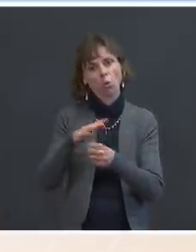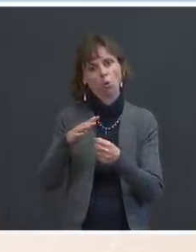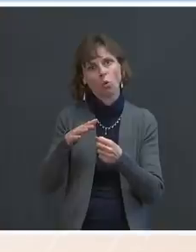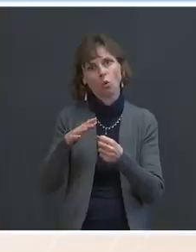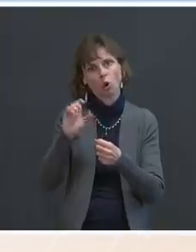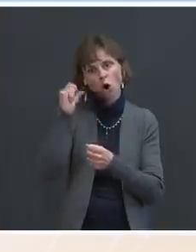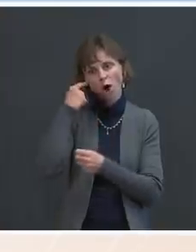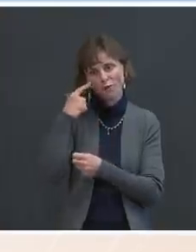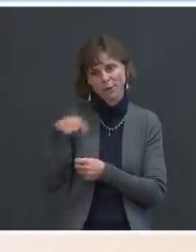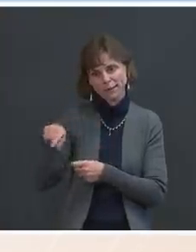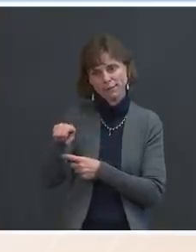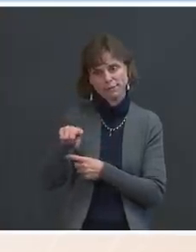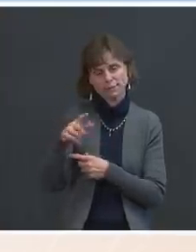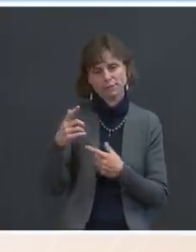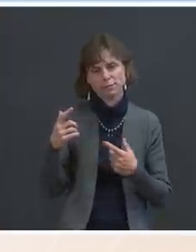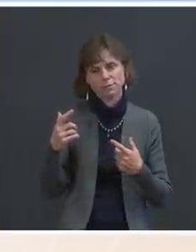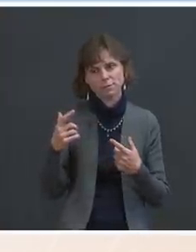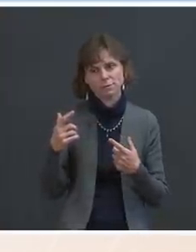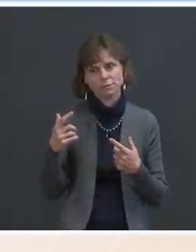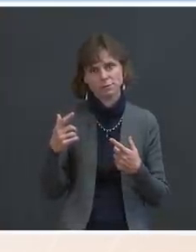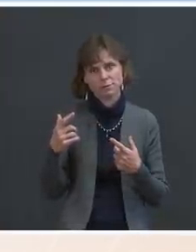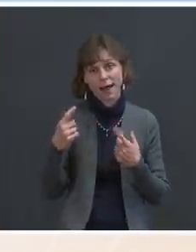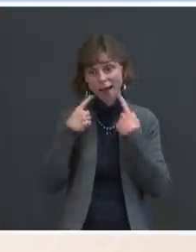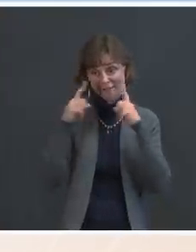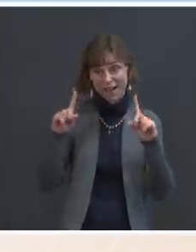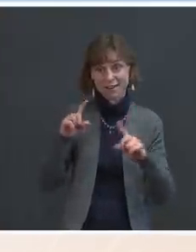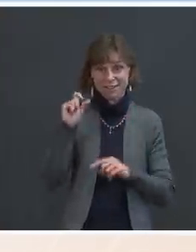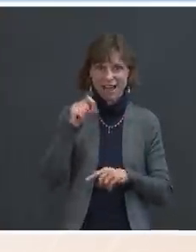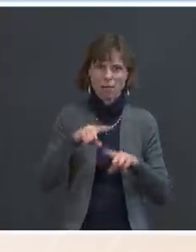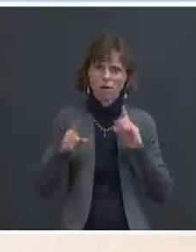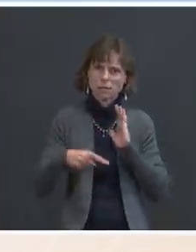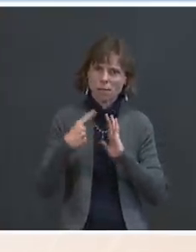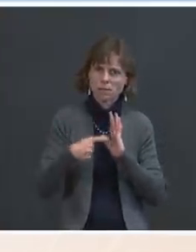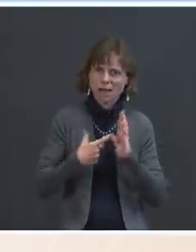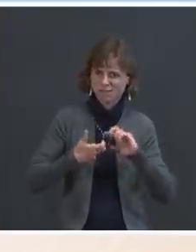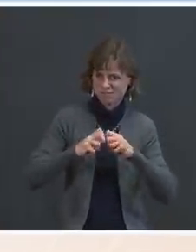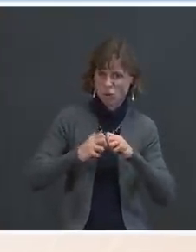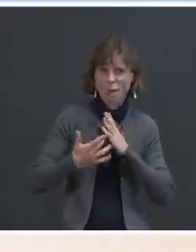members of the local community -- and effective -- but sometimes they have technical issues. So we're looking at addressing it